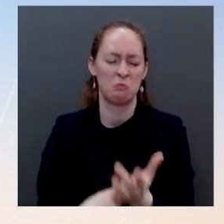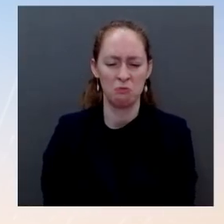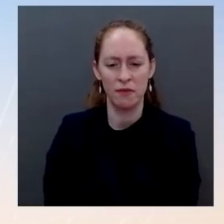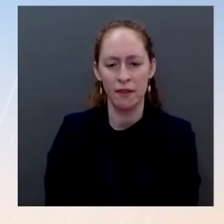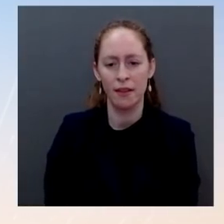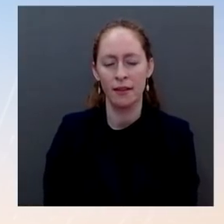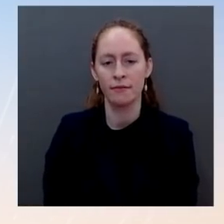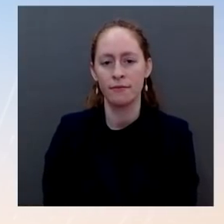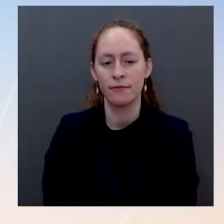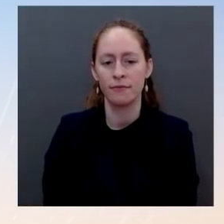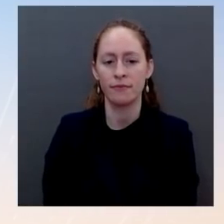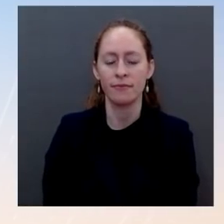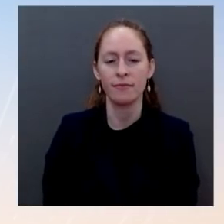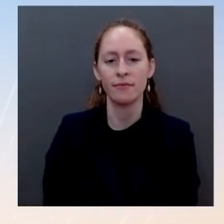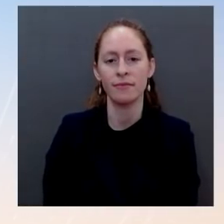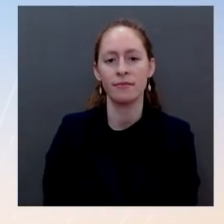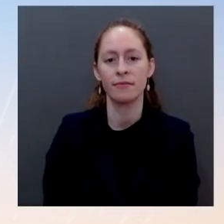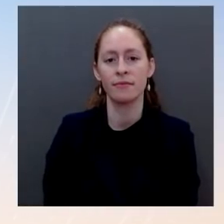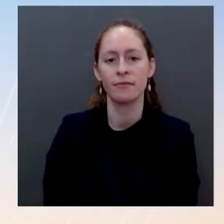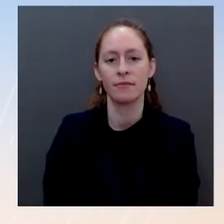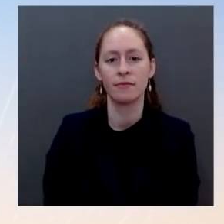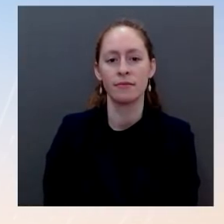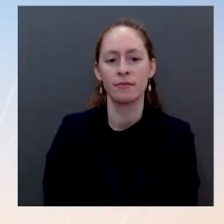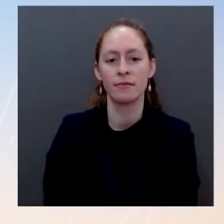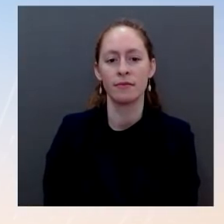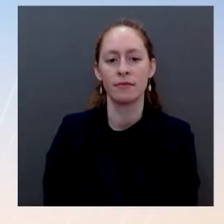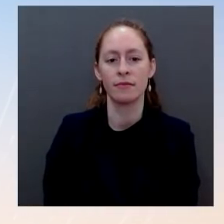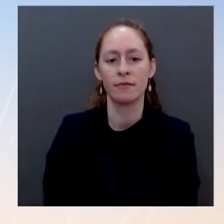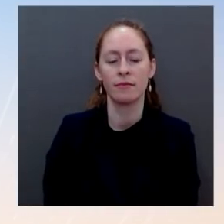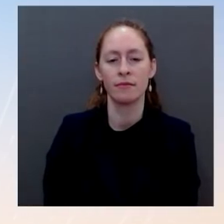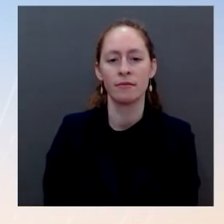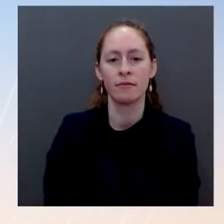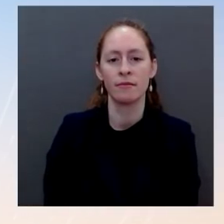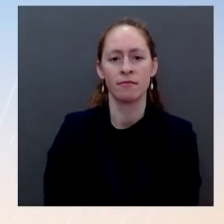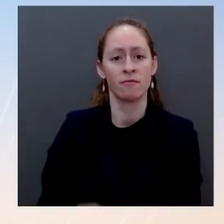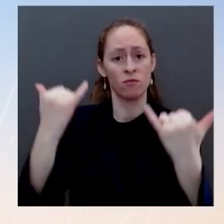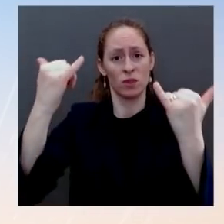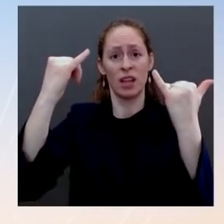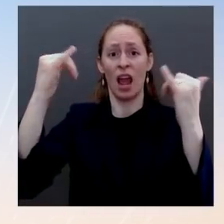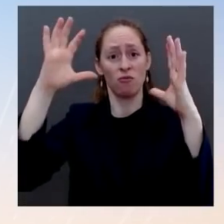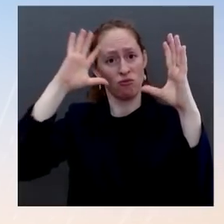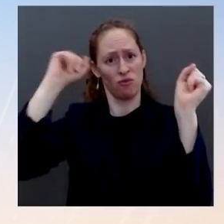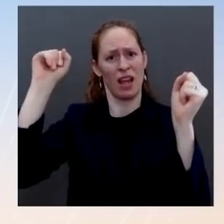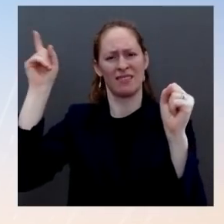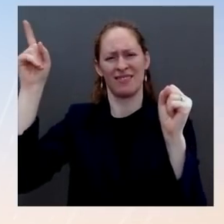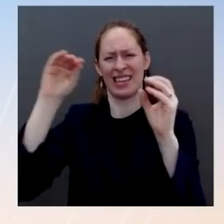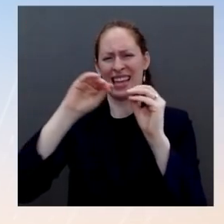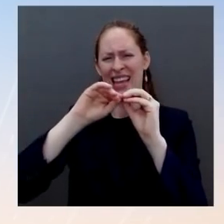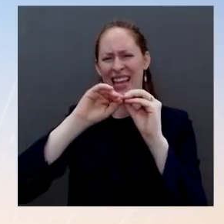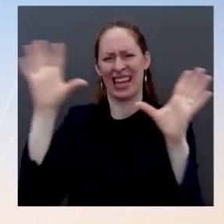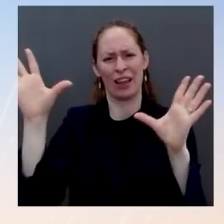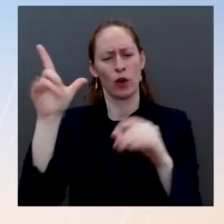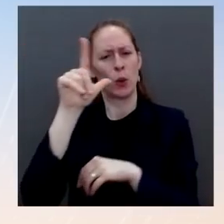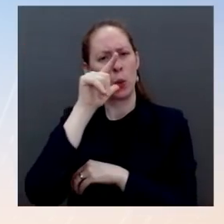for the January 6th riot and insurrection. He didn't really talk though about what consequences he thinks the President --